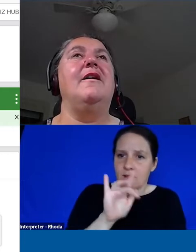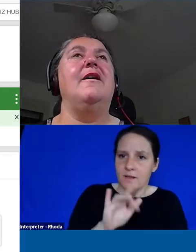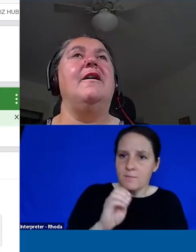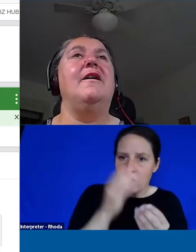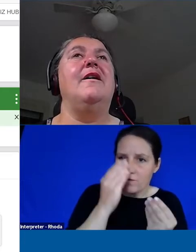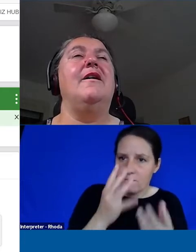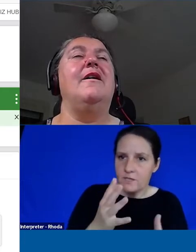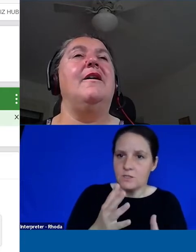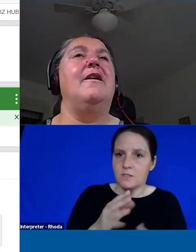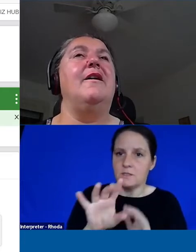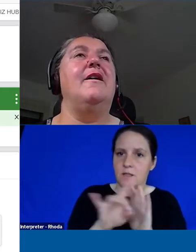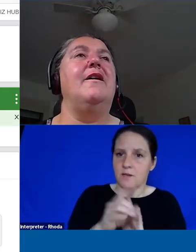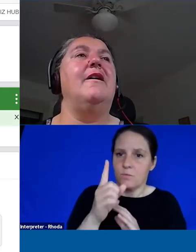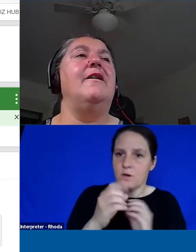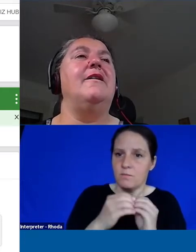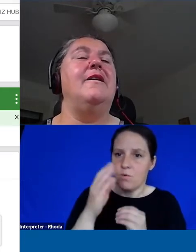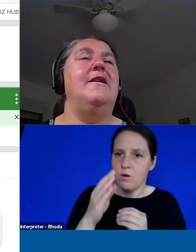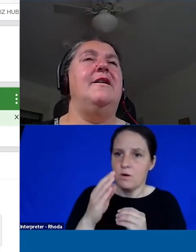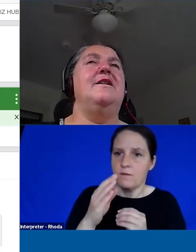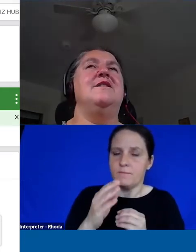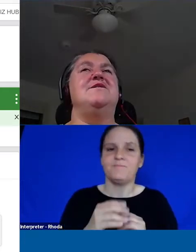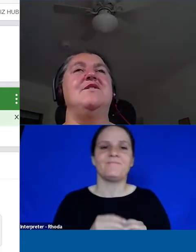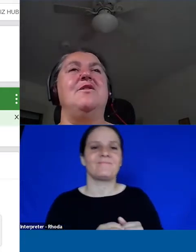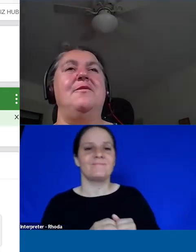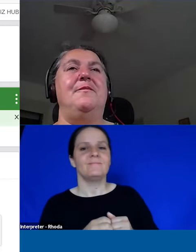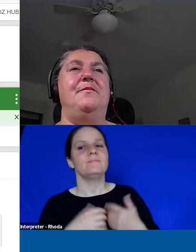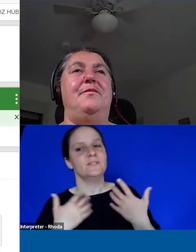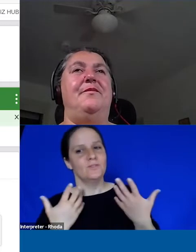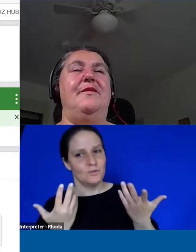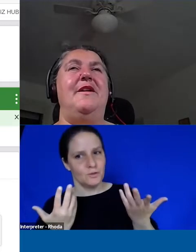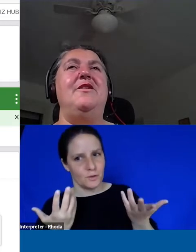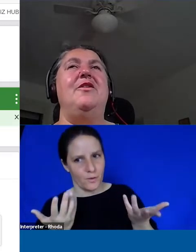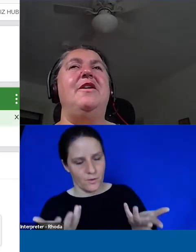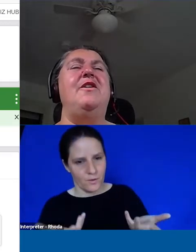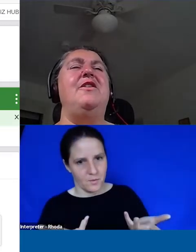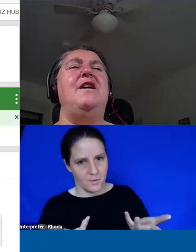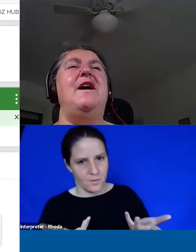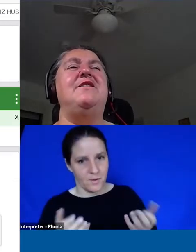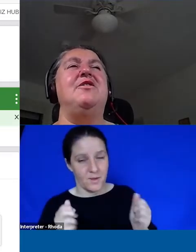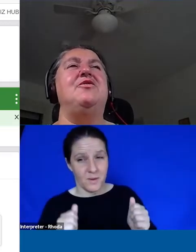select one or more scenarios, clickable... So you'll hear that I had to go through